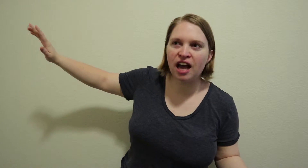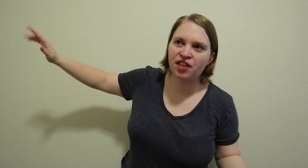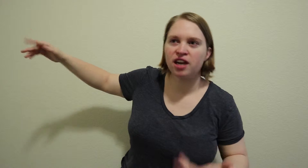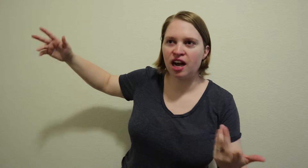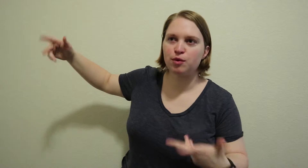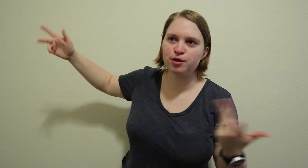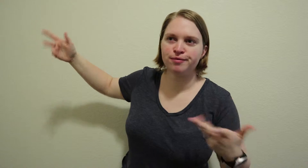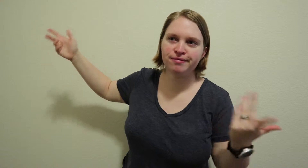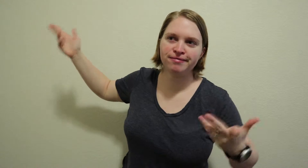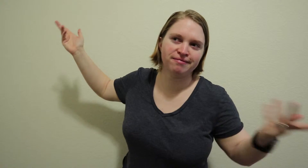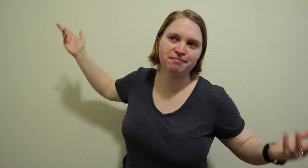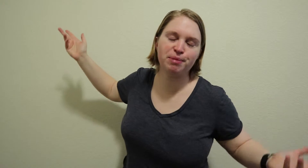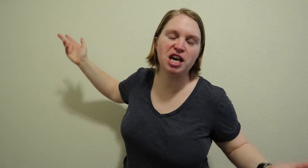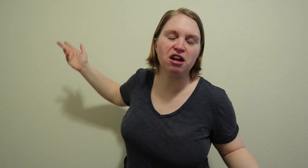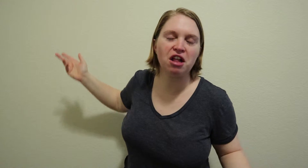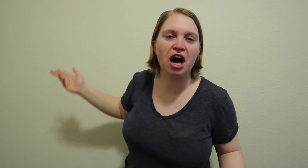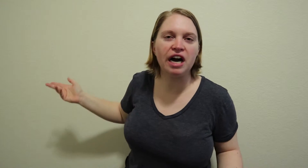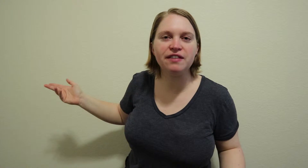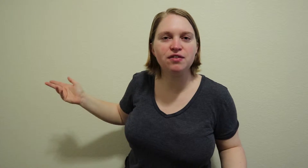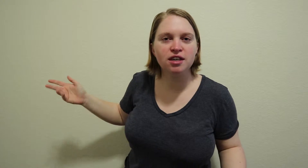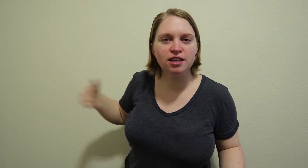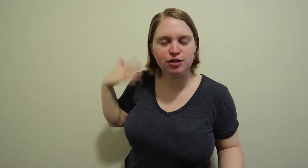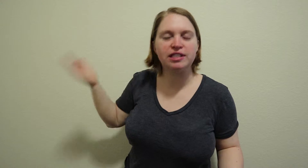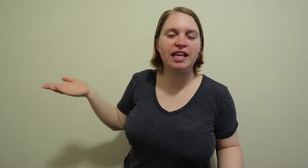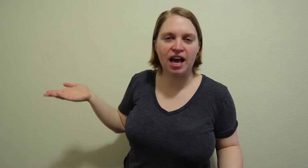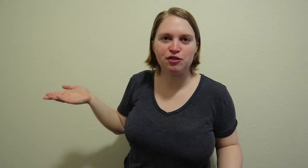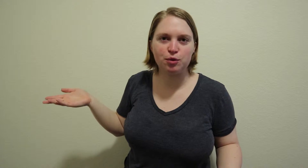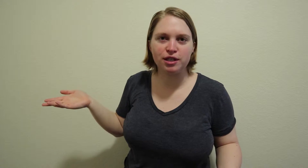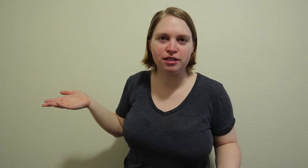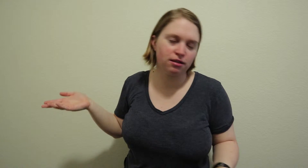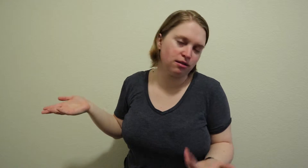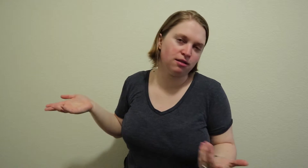Not that I will be alive to see afterwards